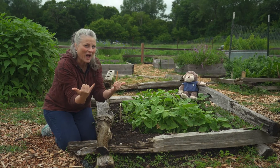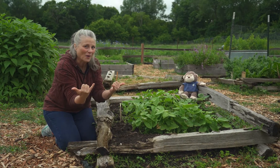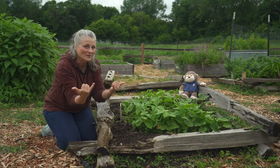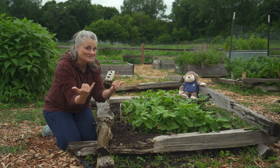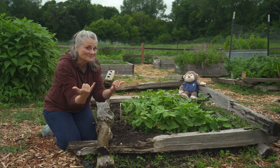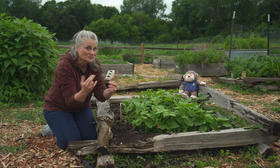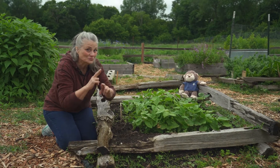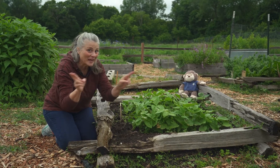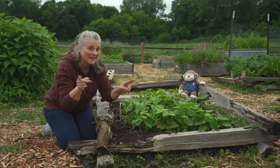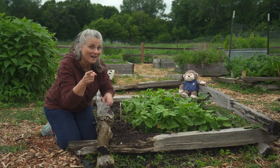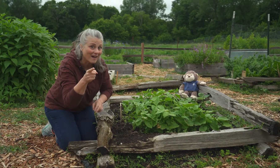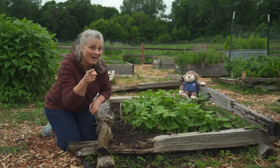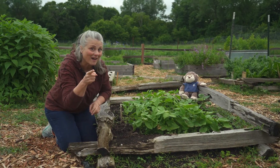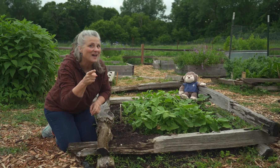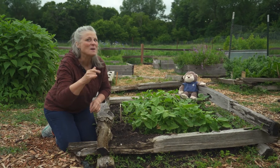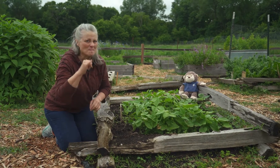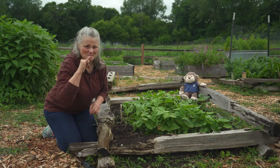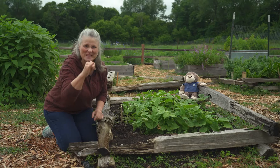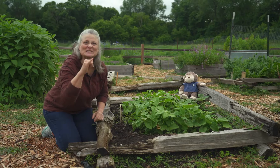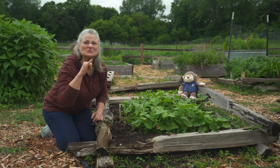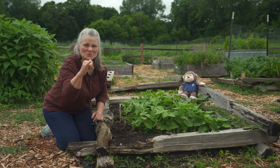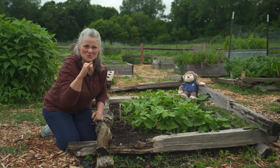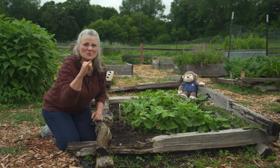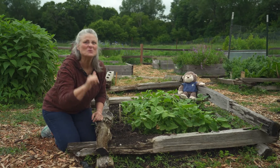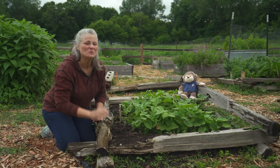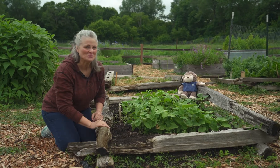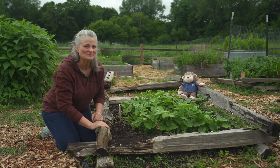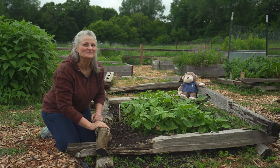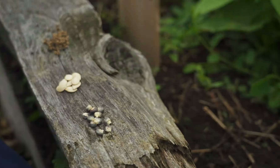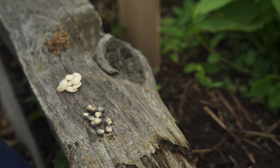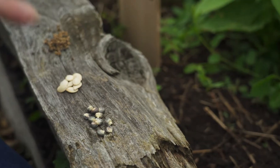Let's plant a seed now, are you ready? Me too.